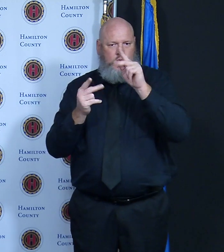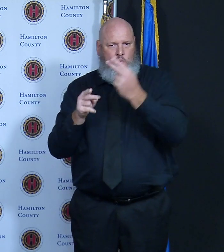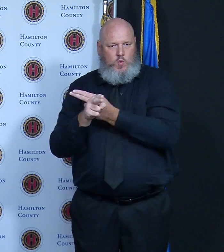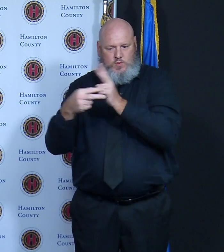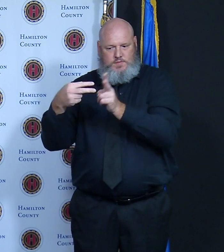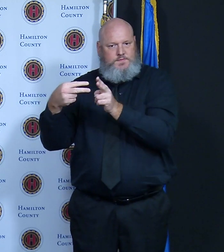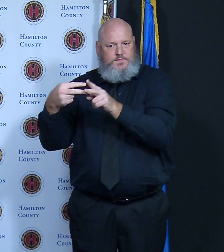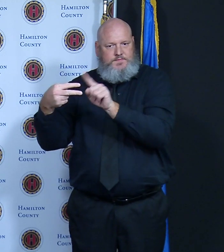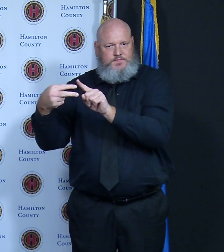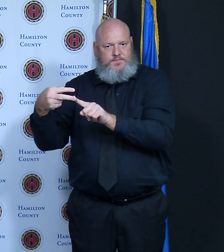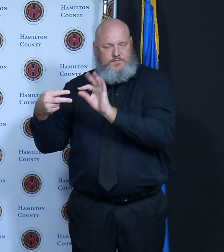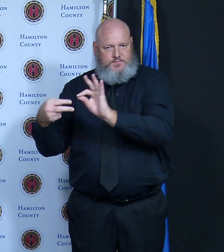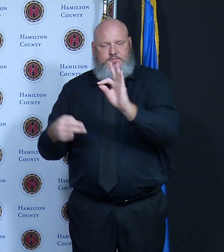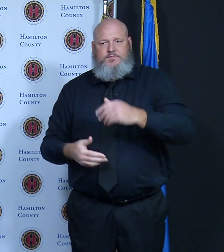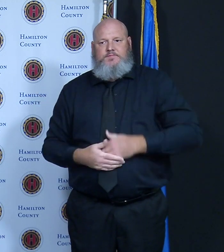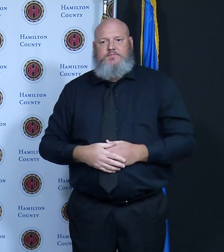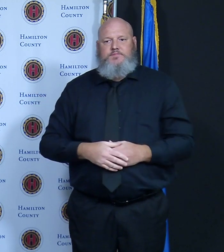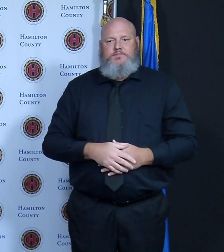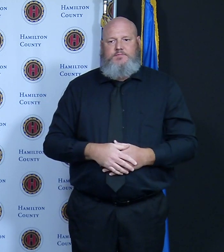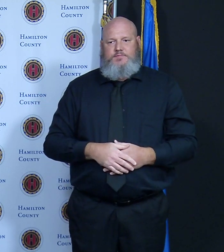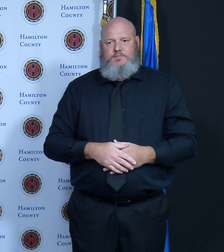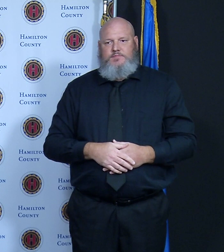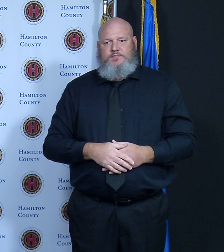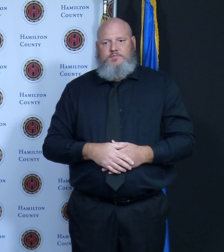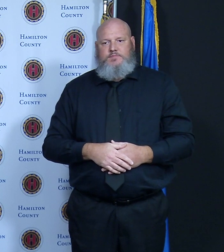within the region that the health collab serves which is the which is the